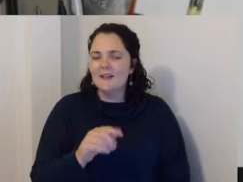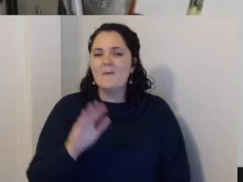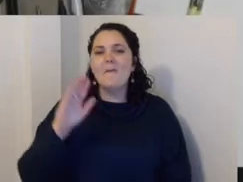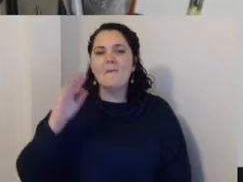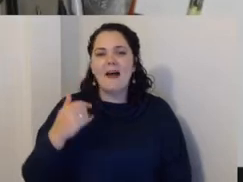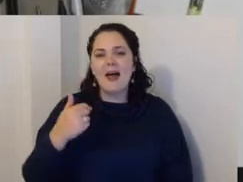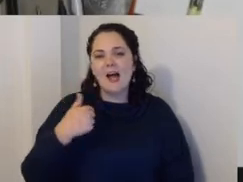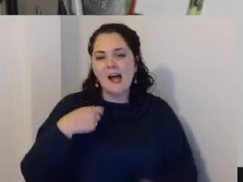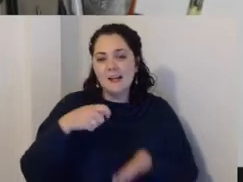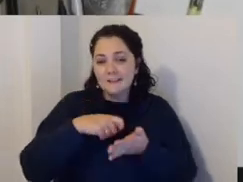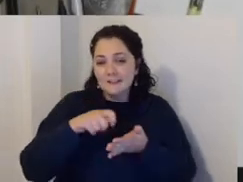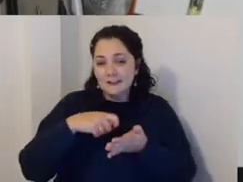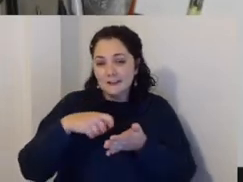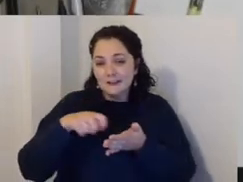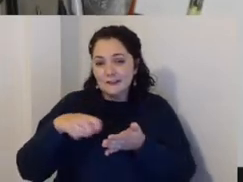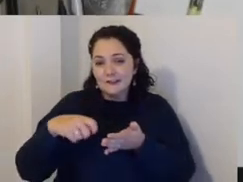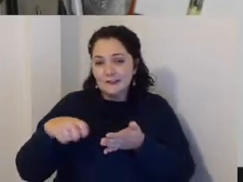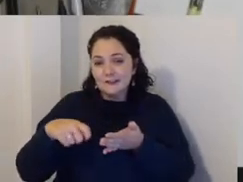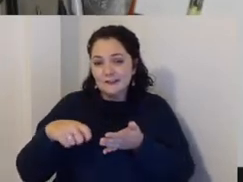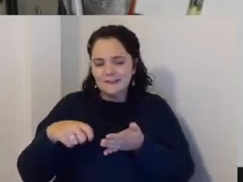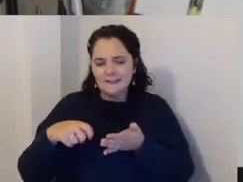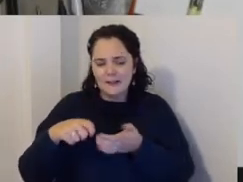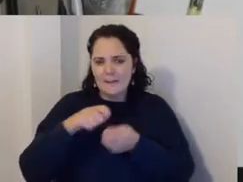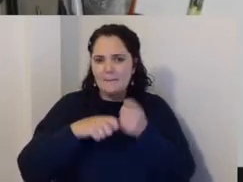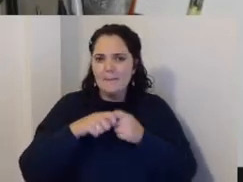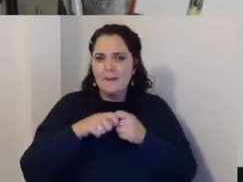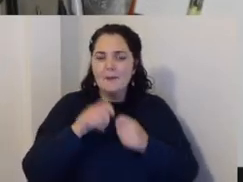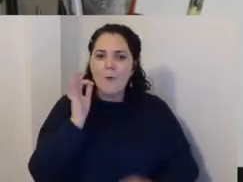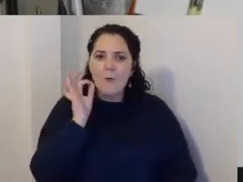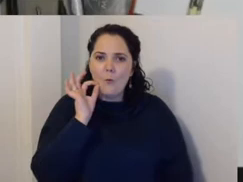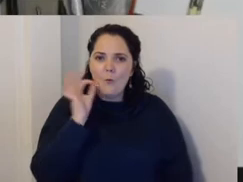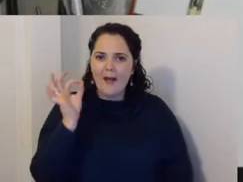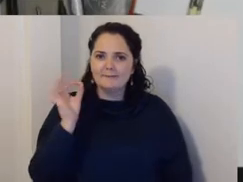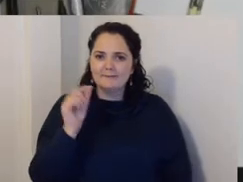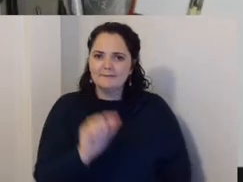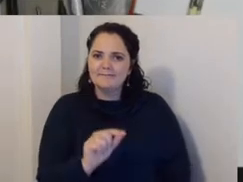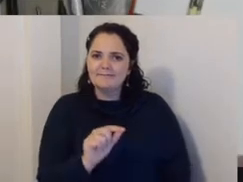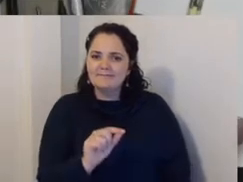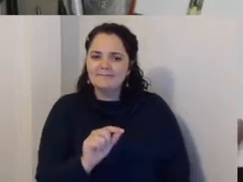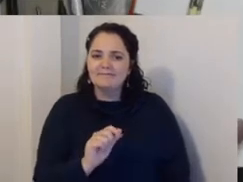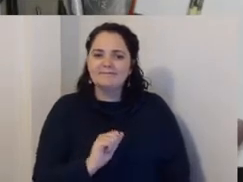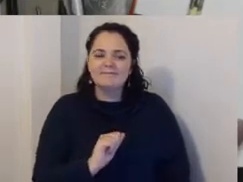hard dark line you made at first comes up as a light line right um and uh what you're doing there